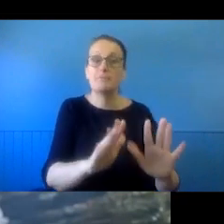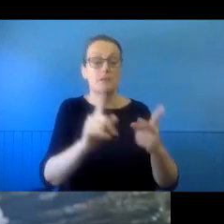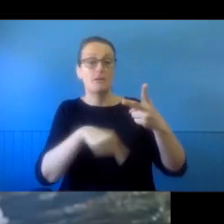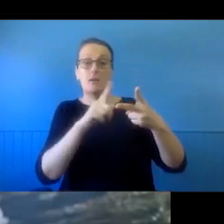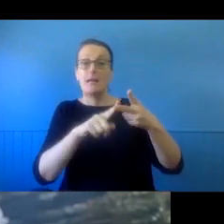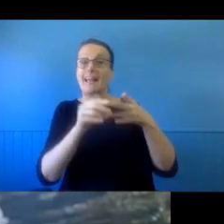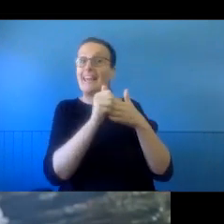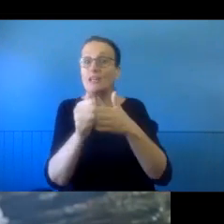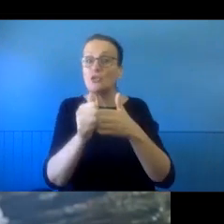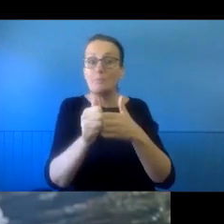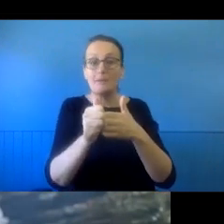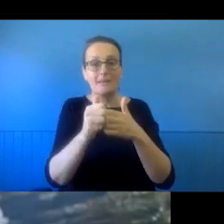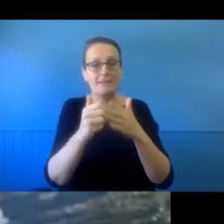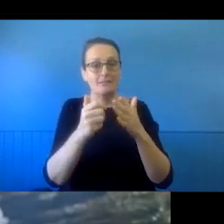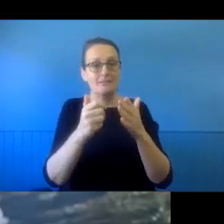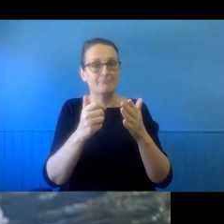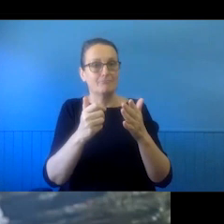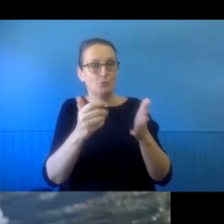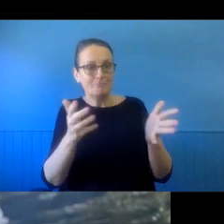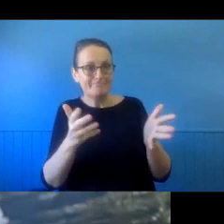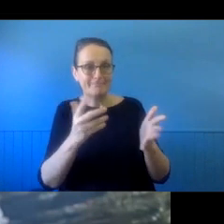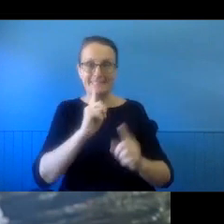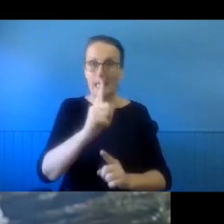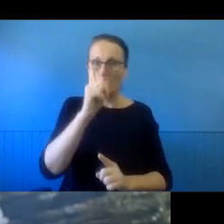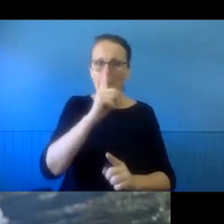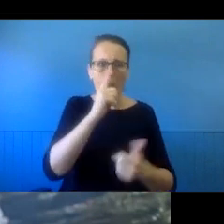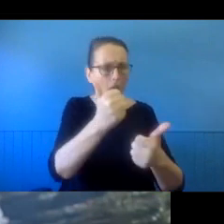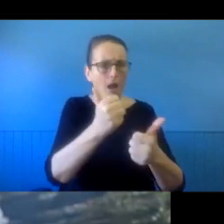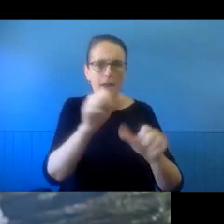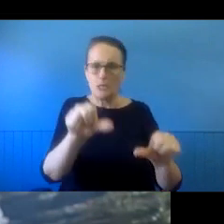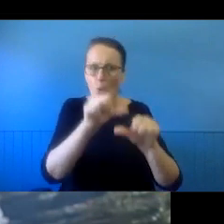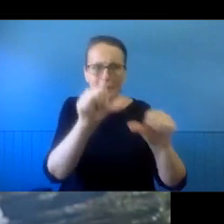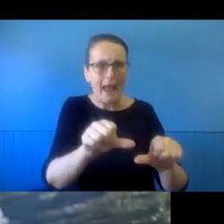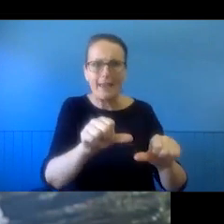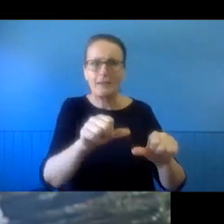about what won't be lost. And, finally, leadership is about